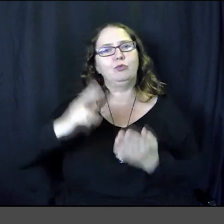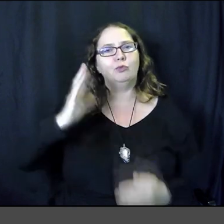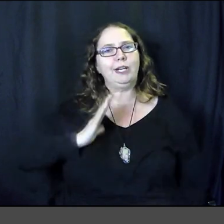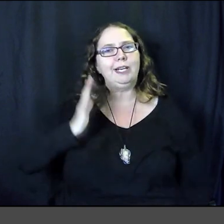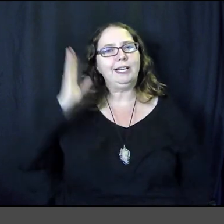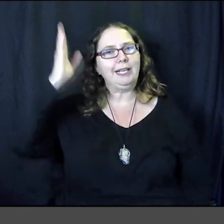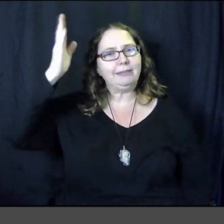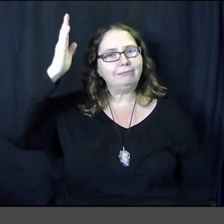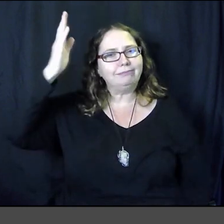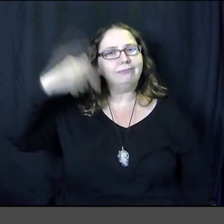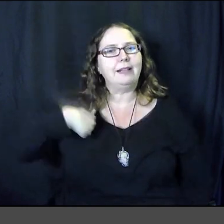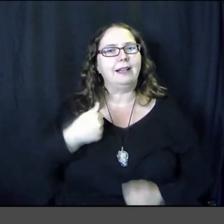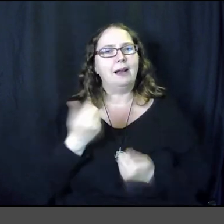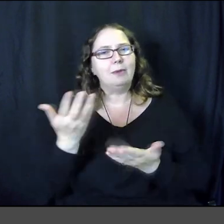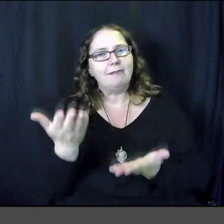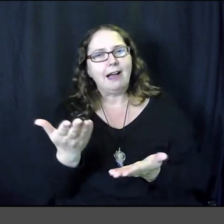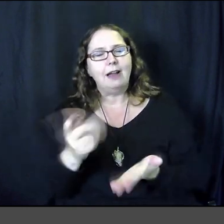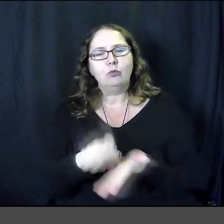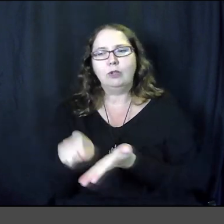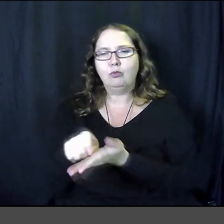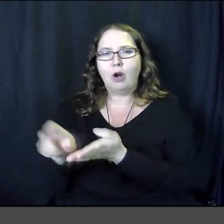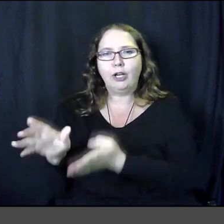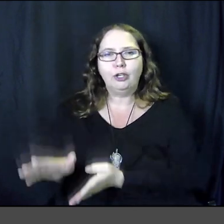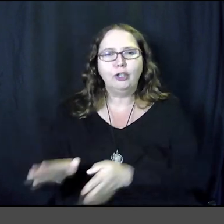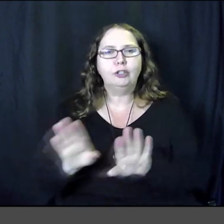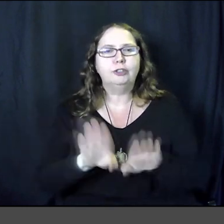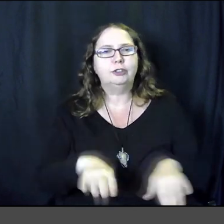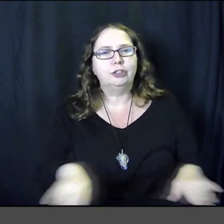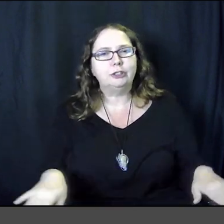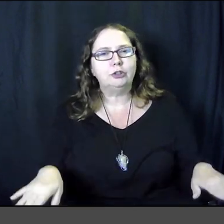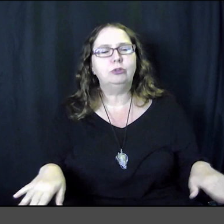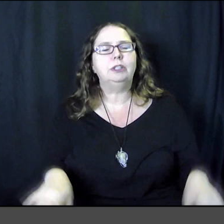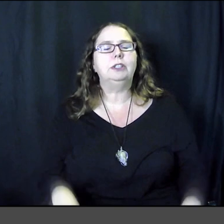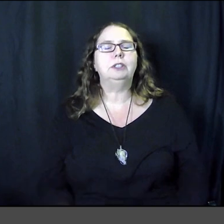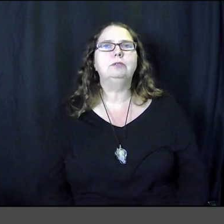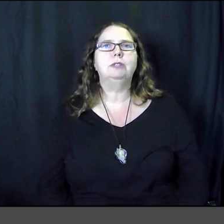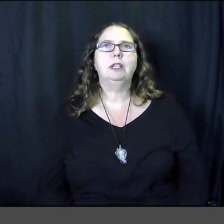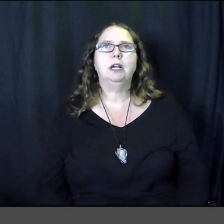AND WITH CHILDREN AND WITH SPOKEN WORD